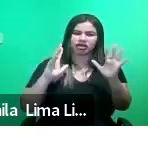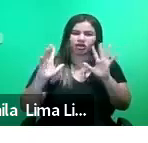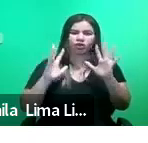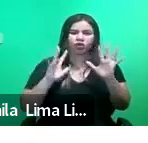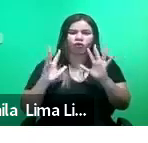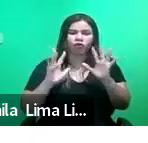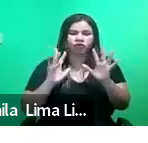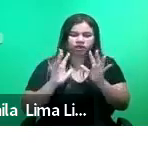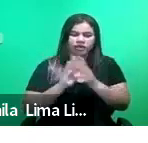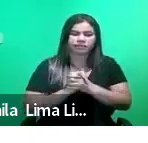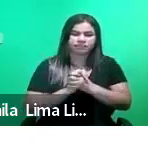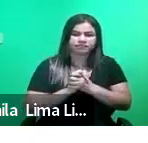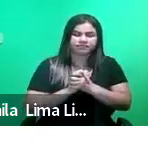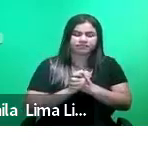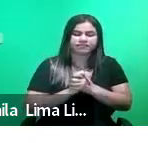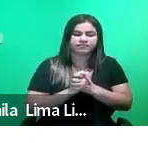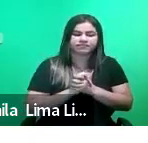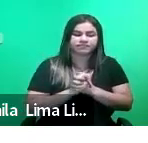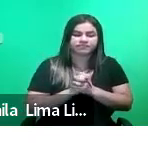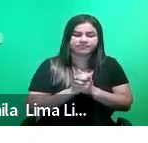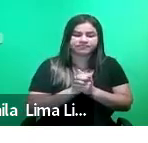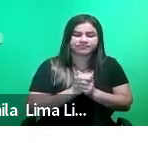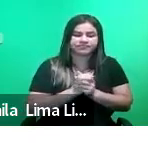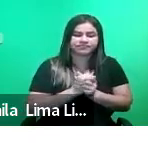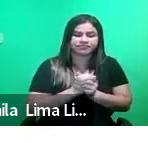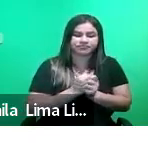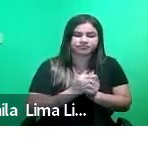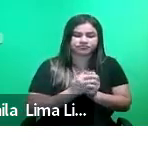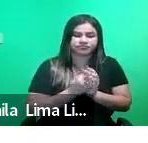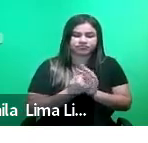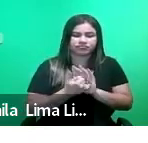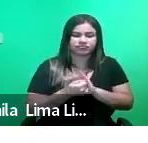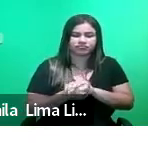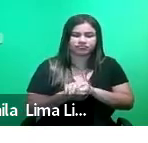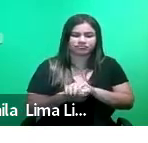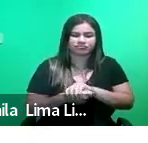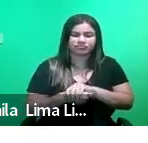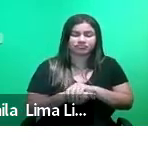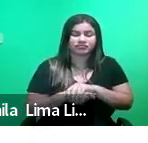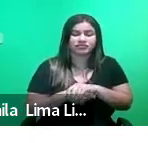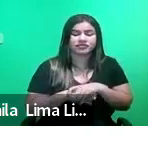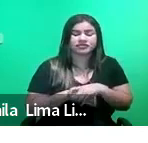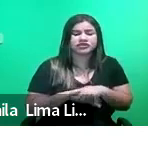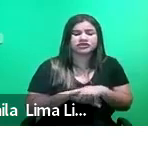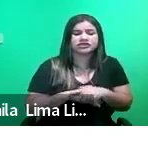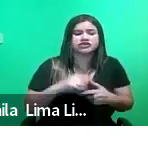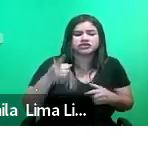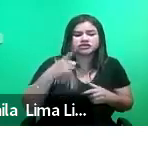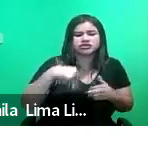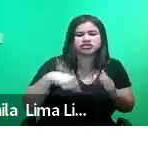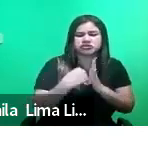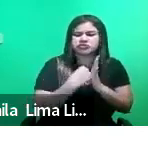With this because With this because we, we might , we, we might ask some questions we we might ask some questions